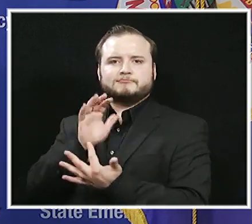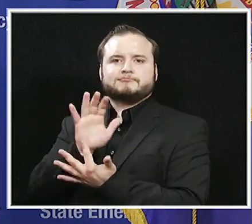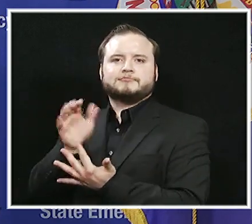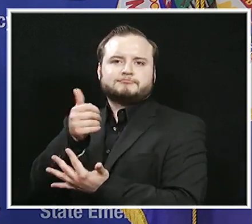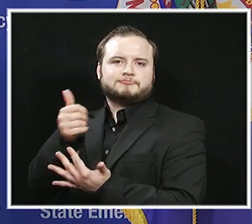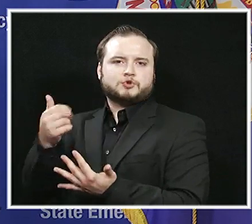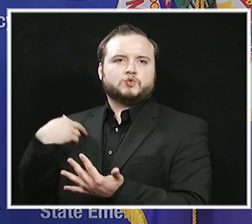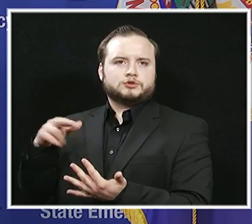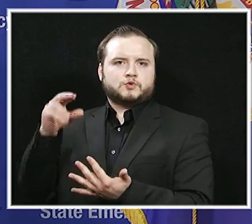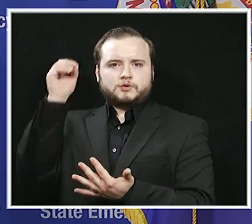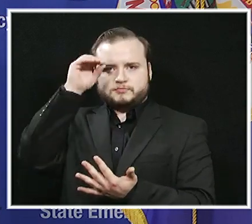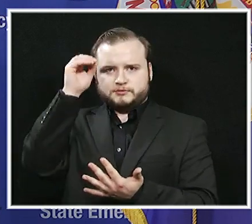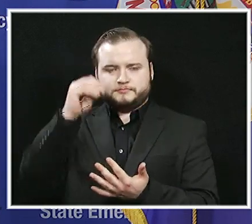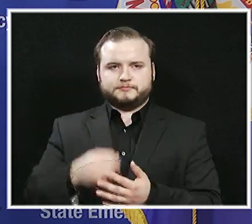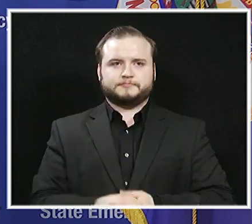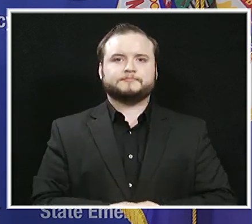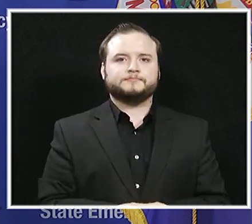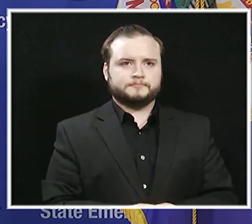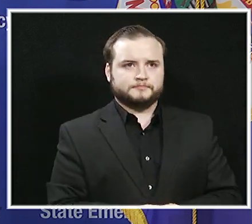spoken with a lot of clergy, a lot of faith leader this